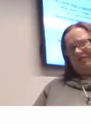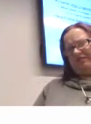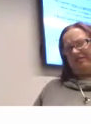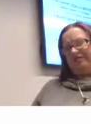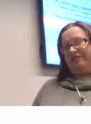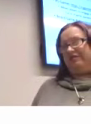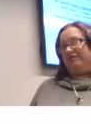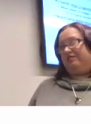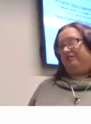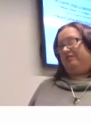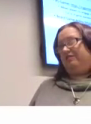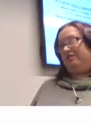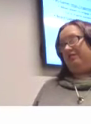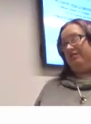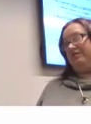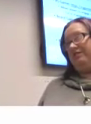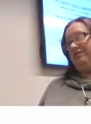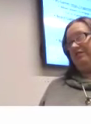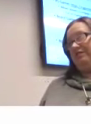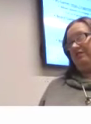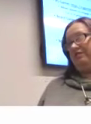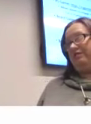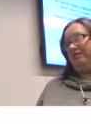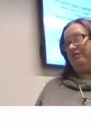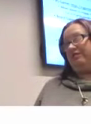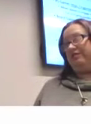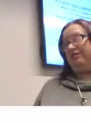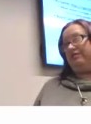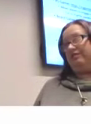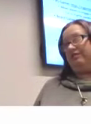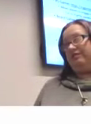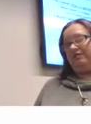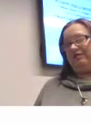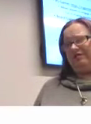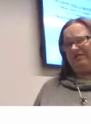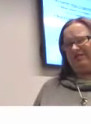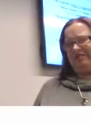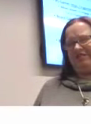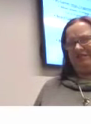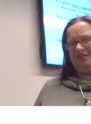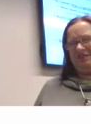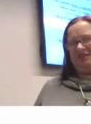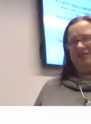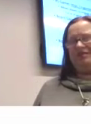And board game geek is actually a community of gamers really multiple clustered communities of gamers together.